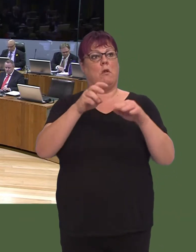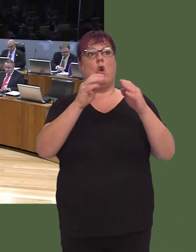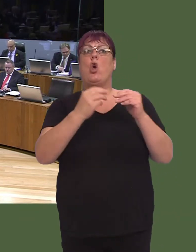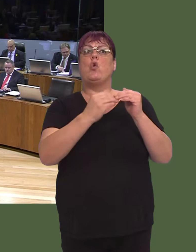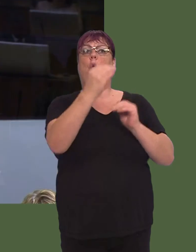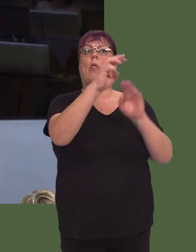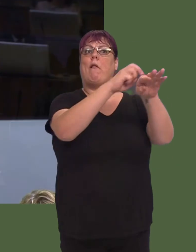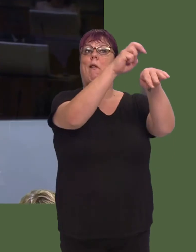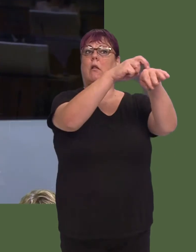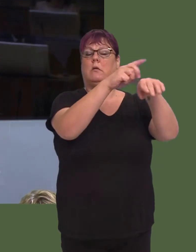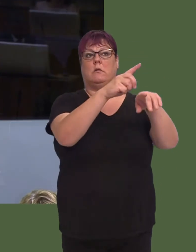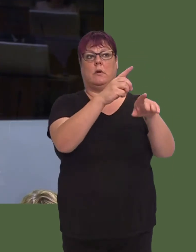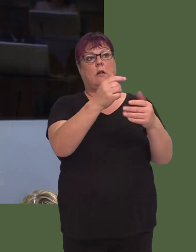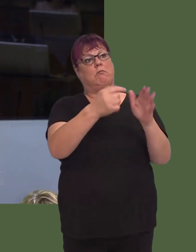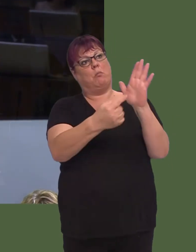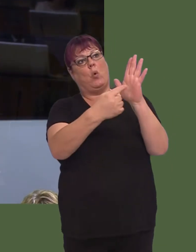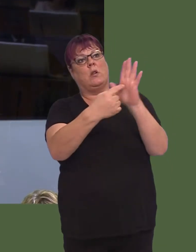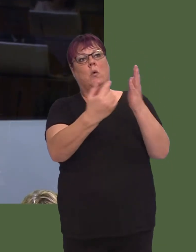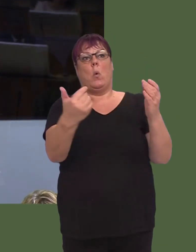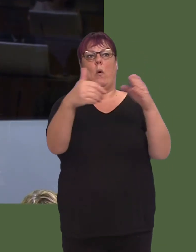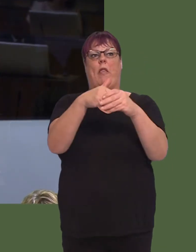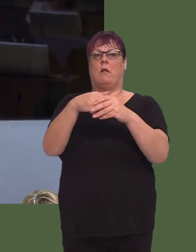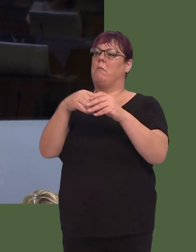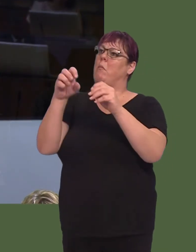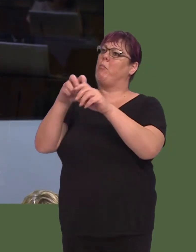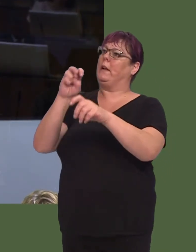of Northern Ireland and its peace process for Brexit.